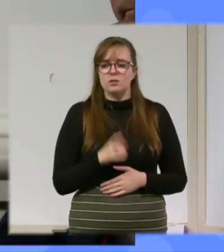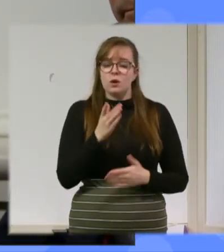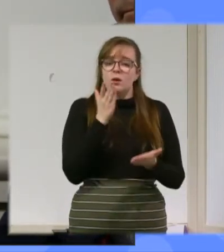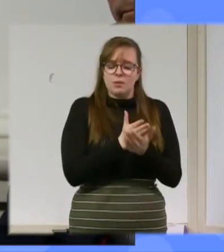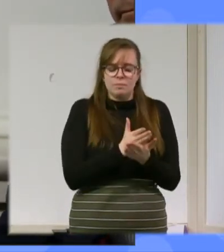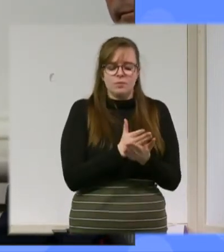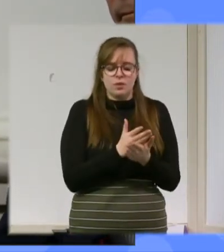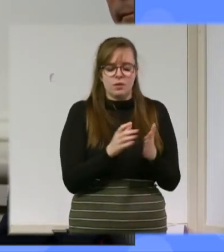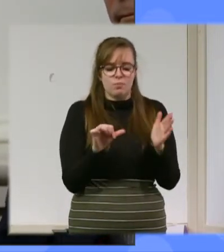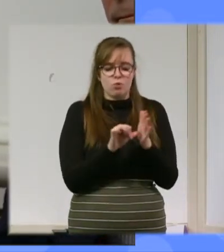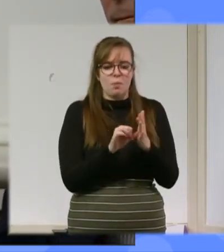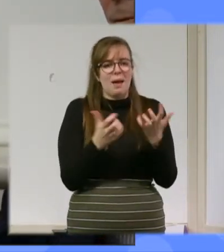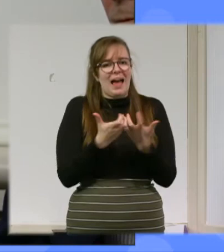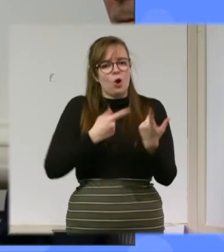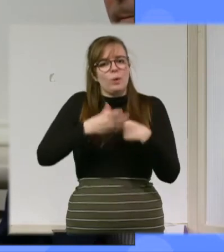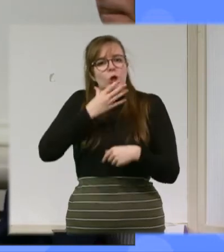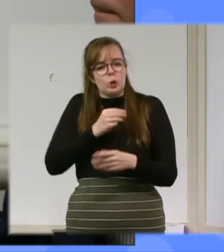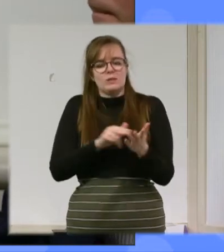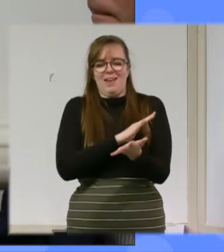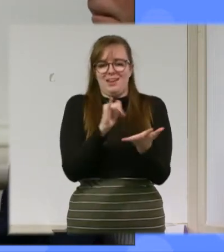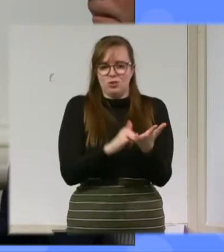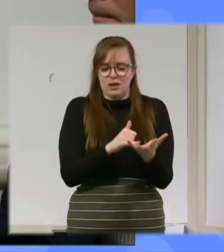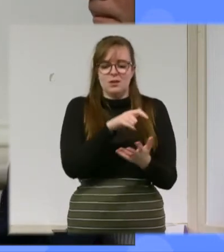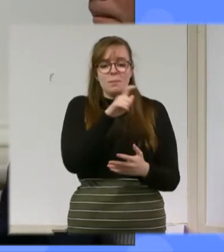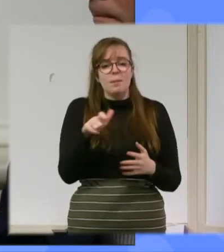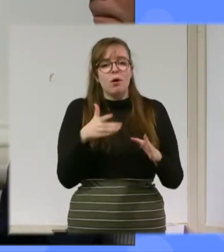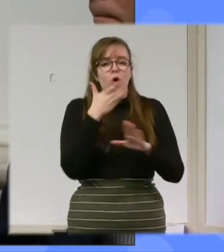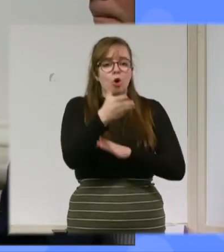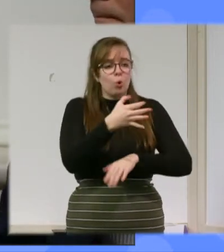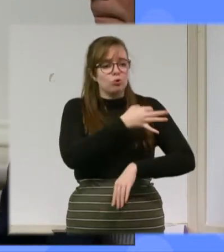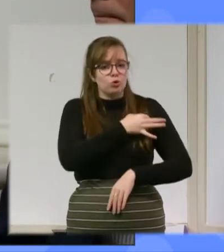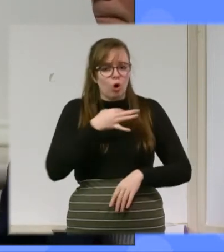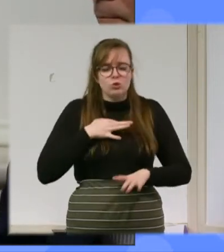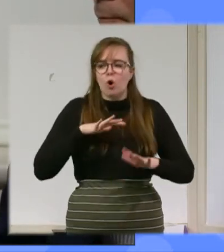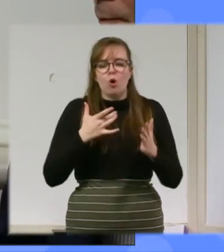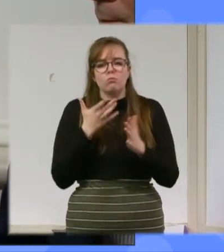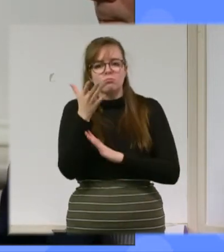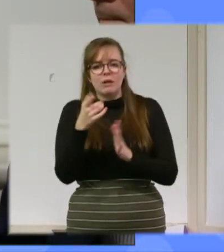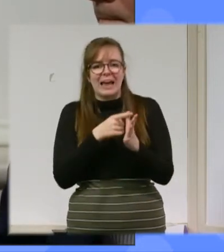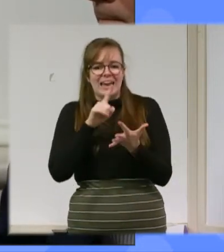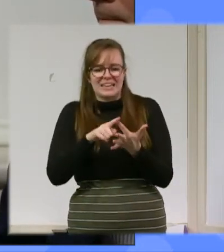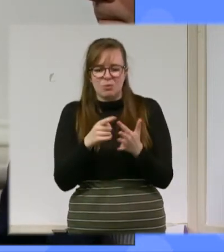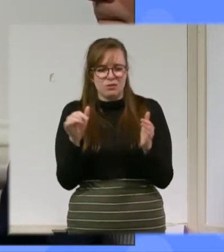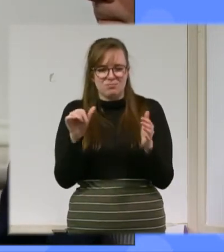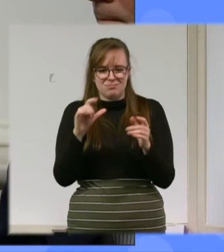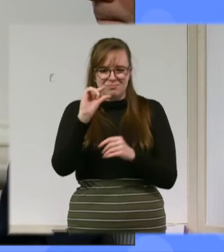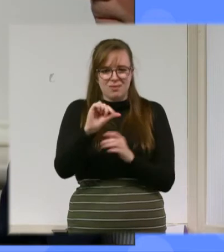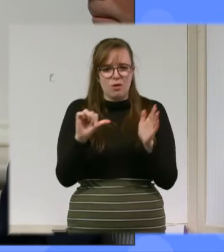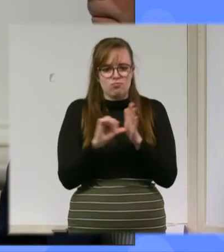we use the NHS I think that's probably the way people who go to their doctors or A&E with with minor issues that they could actually see a pharmacist about I